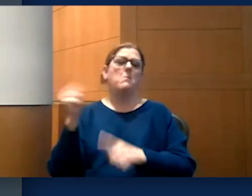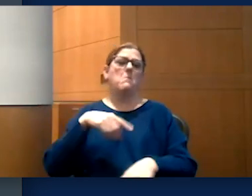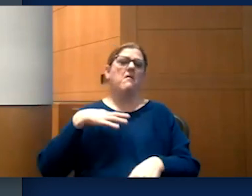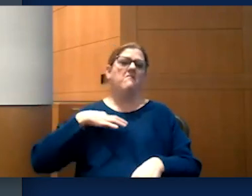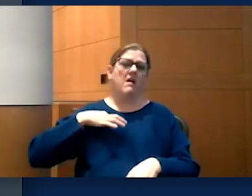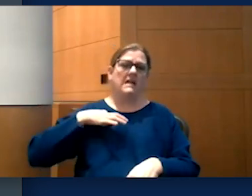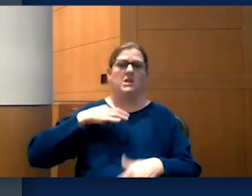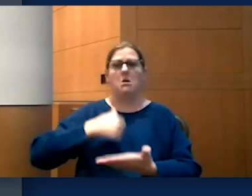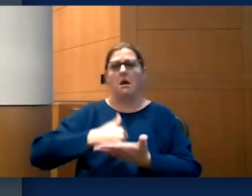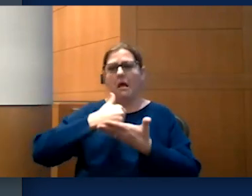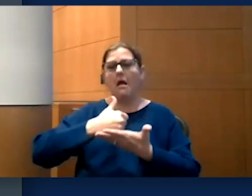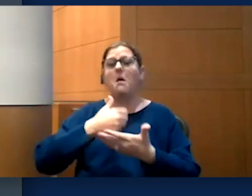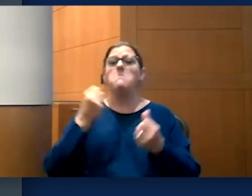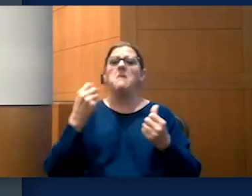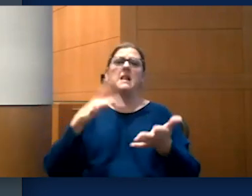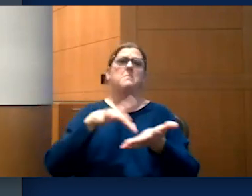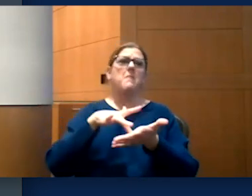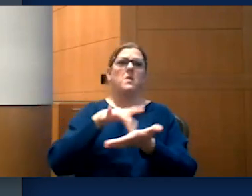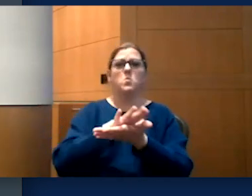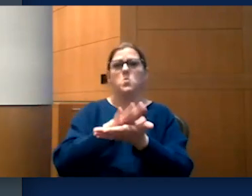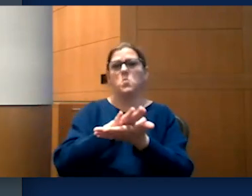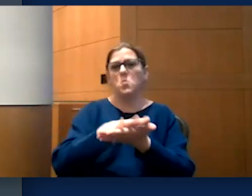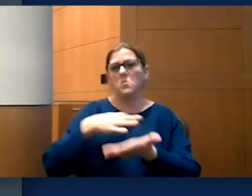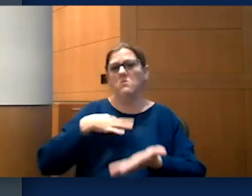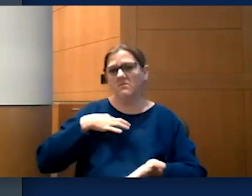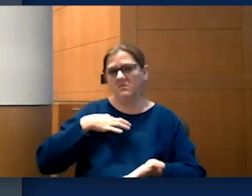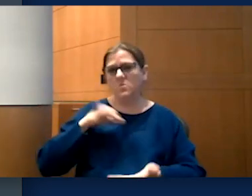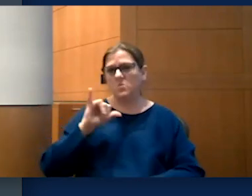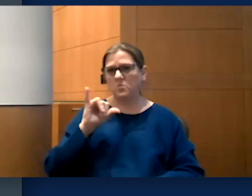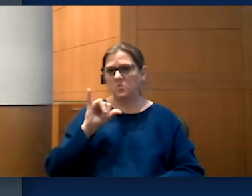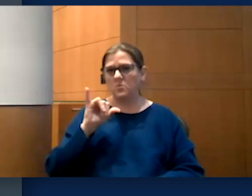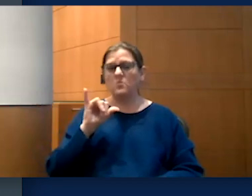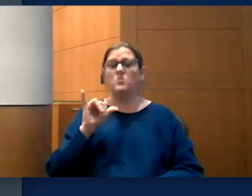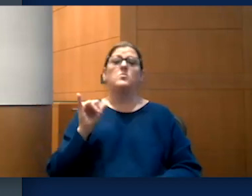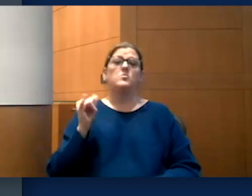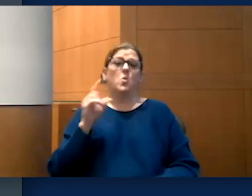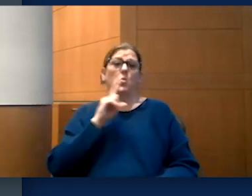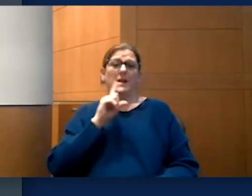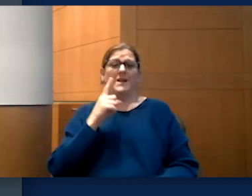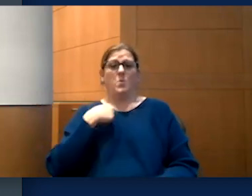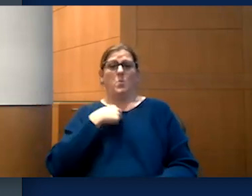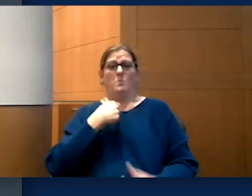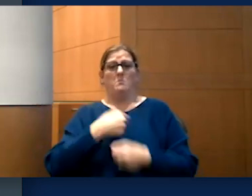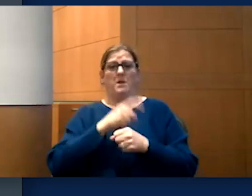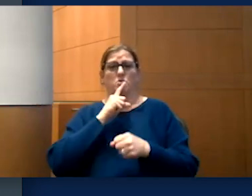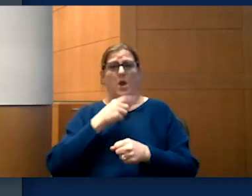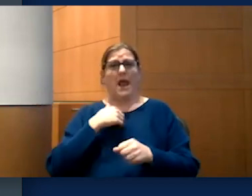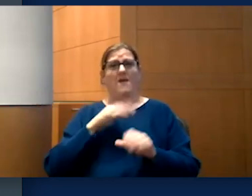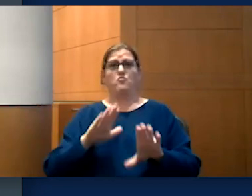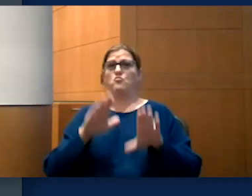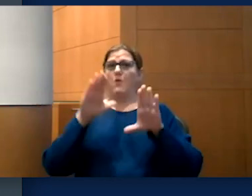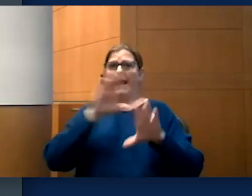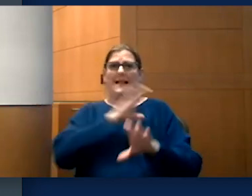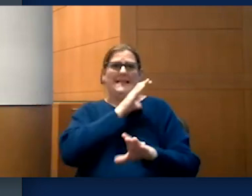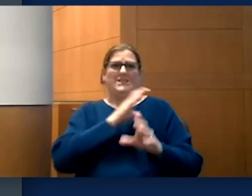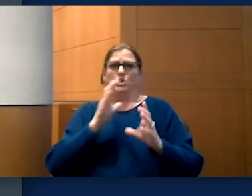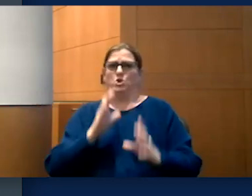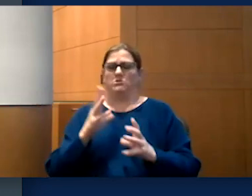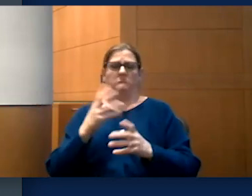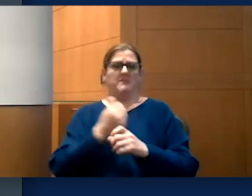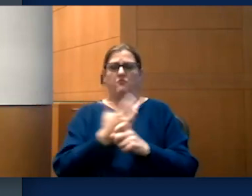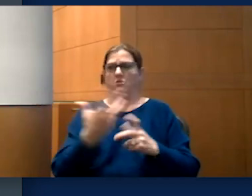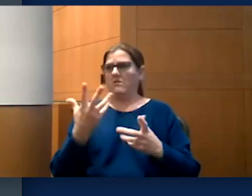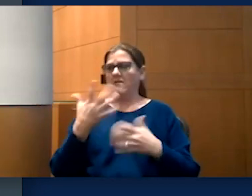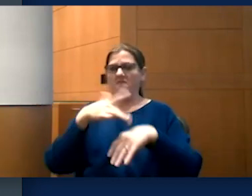and then also a lot of Med school volunteers. So we really make sure that we have great clinicians and volunteers available for our programs.